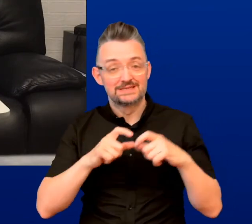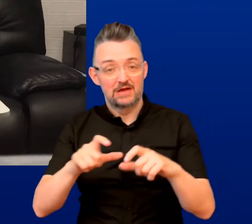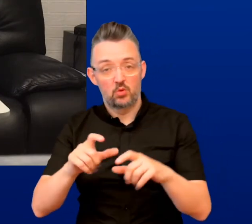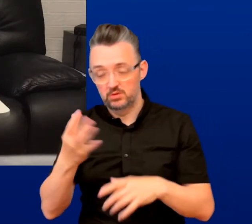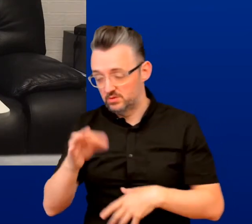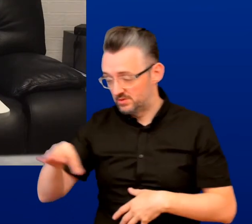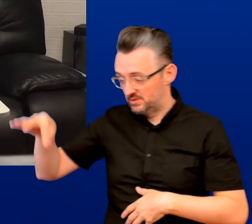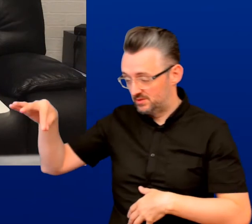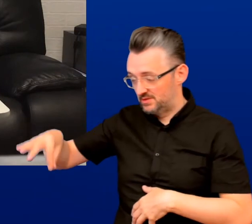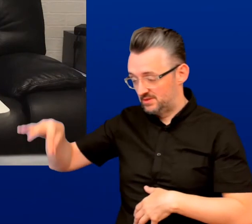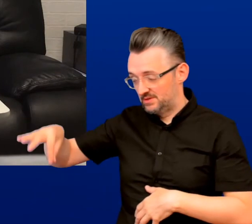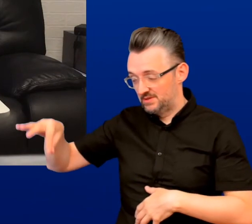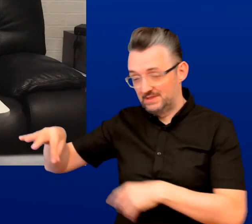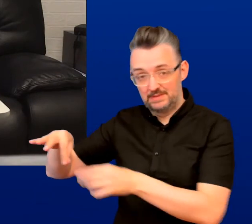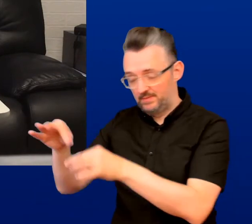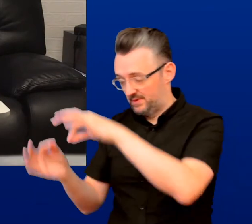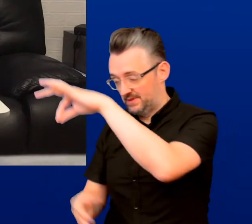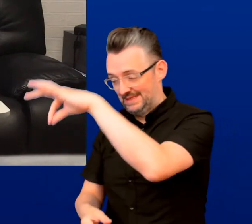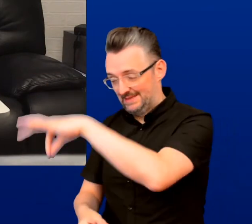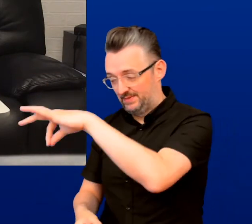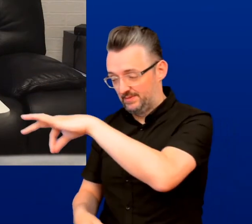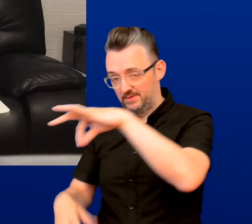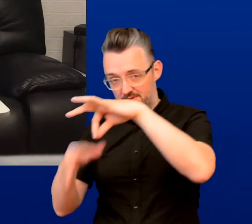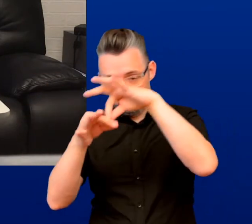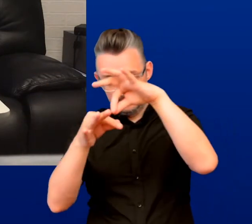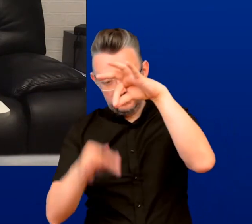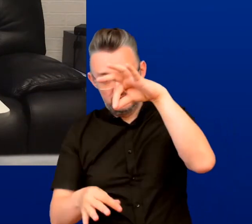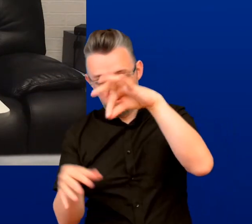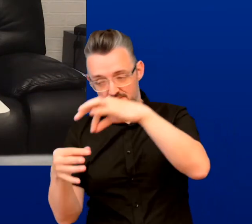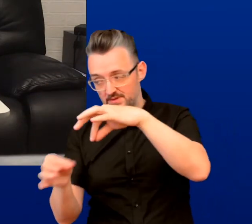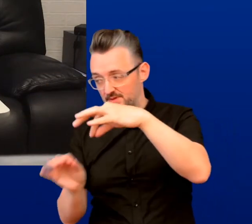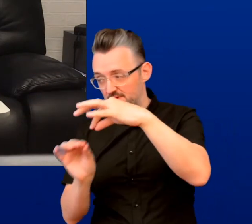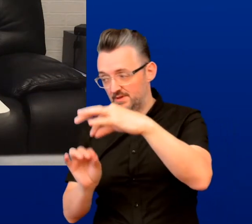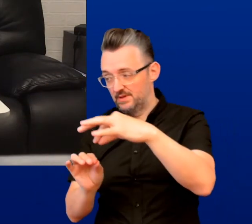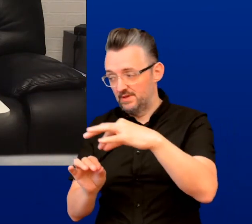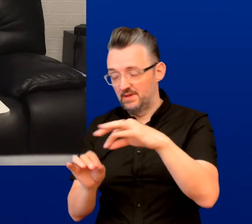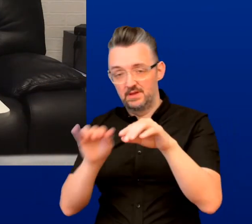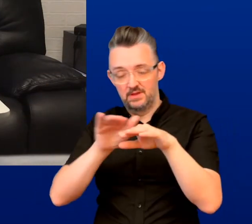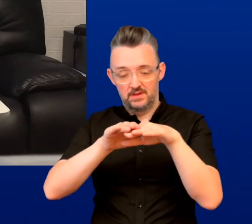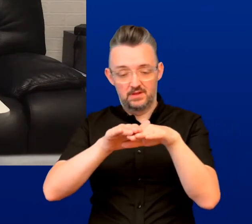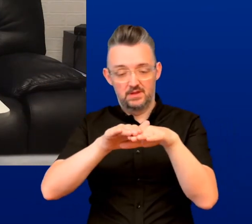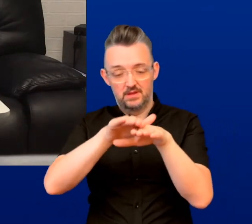with your small bits of paper and just put some going, not all the way down, but